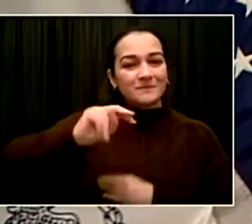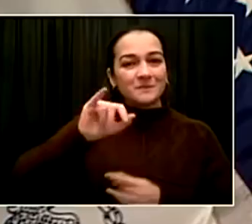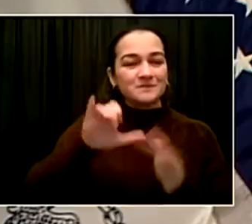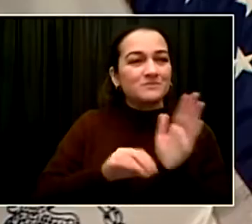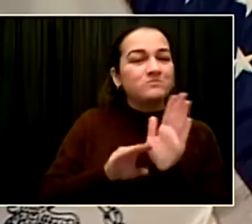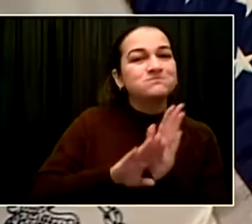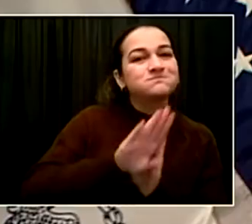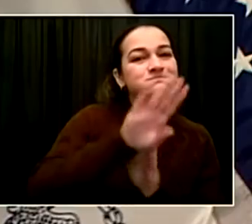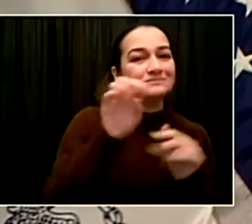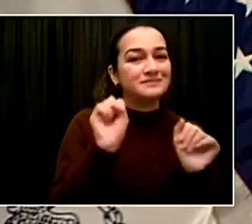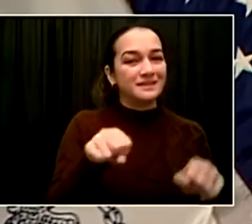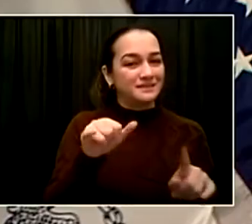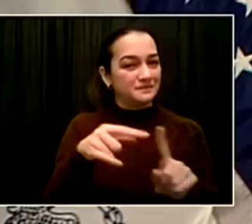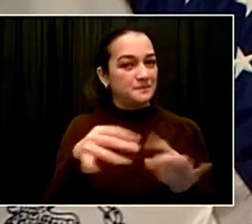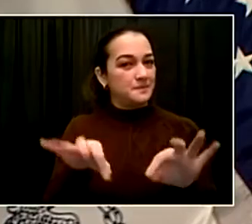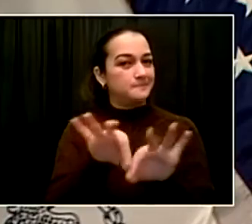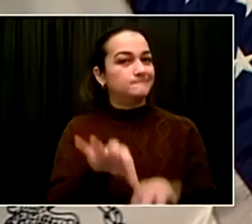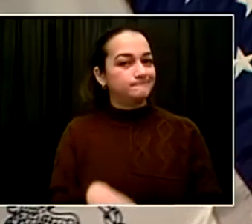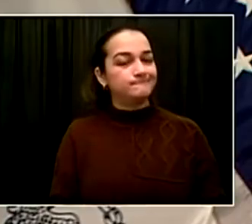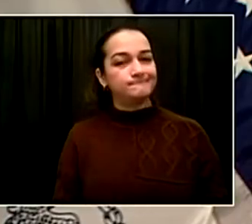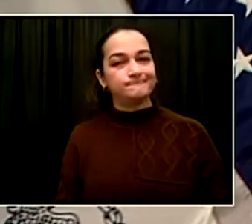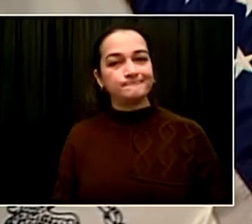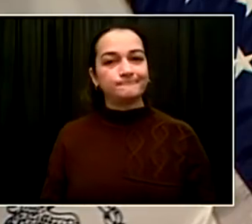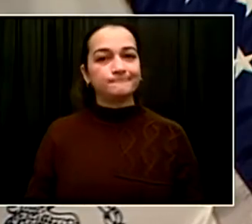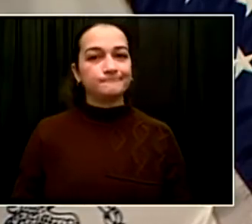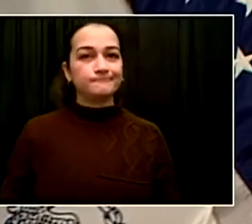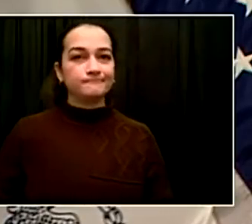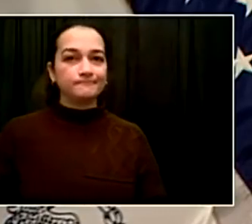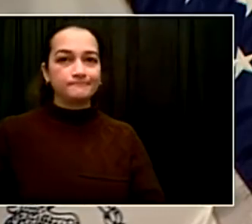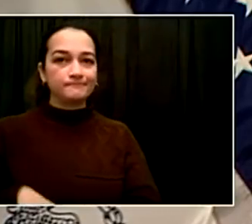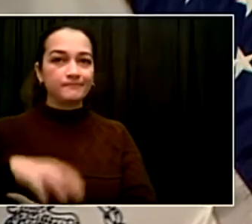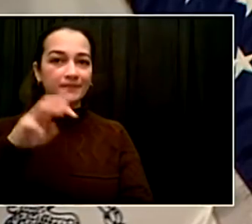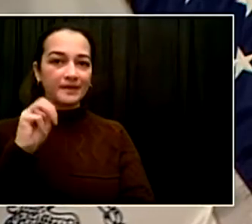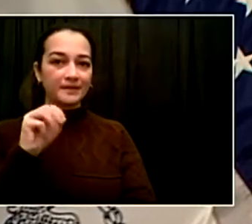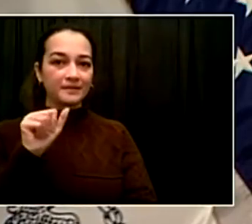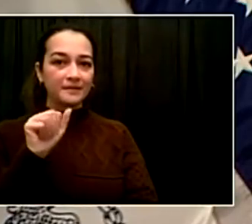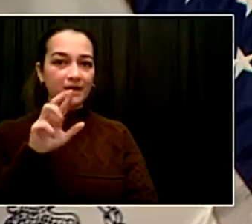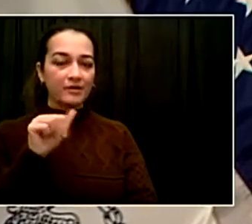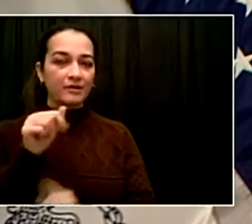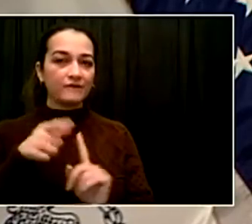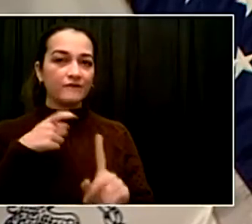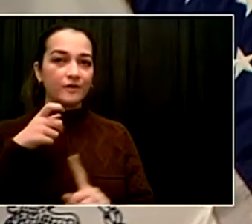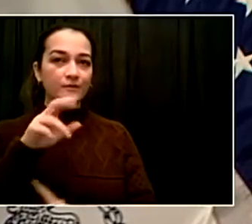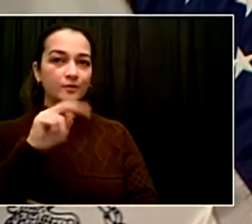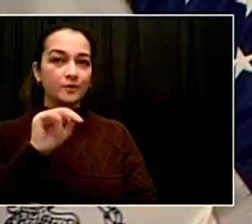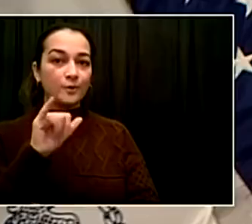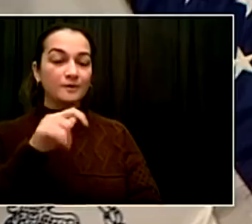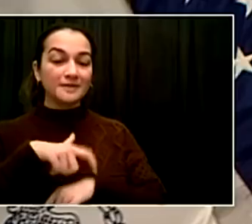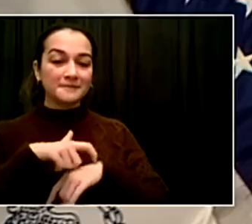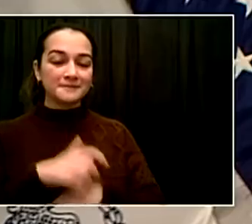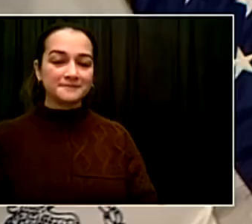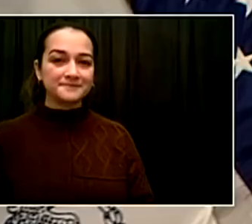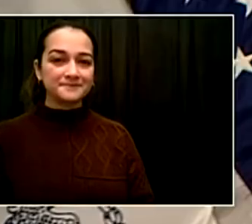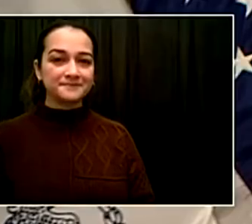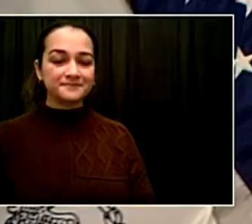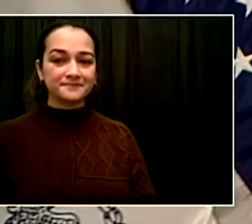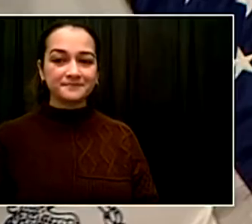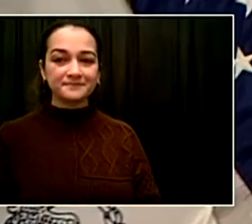THEY'VE PROVEN WORK EVERY